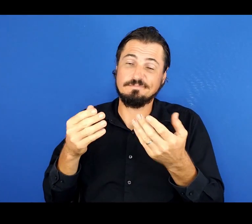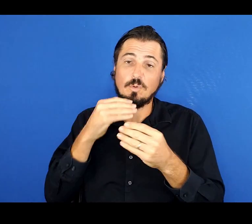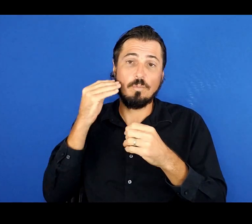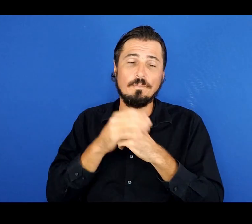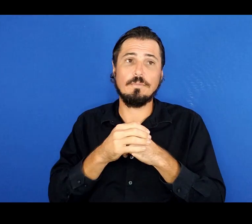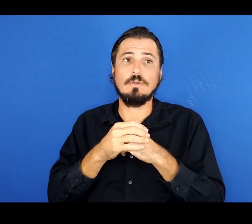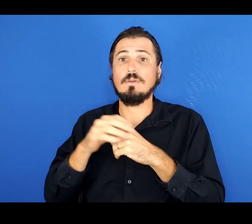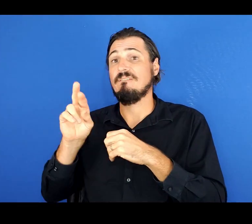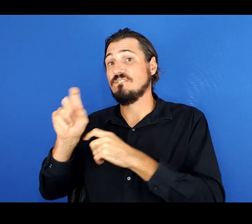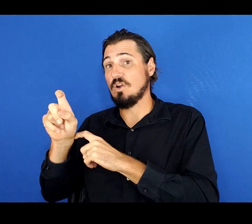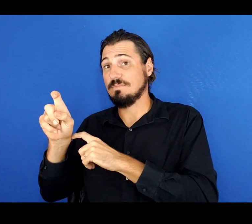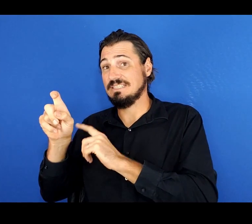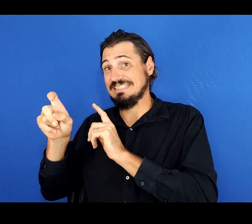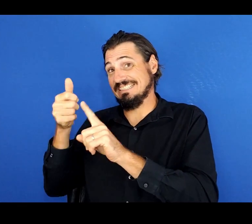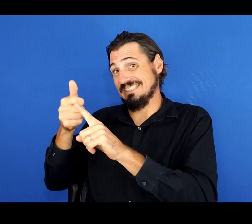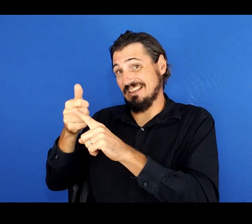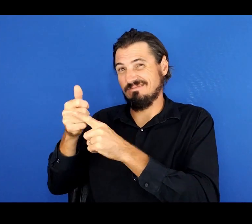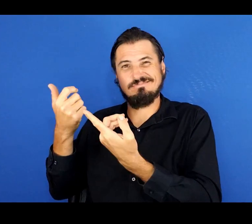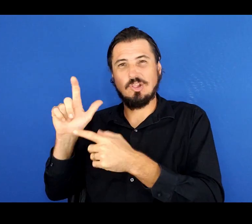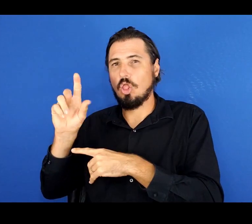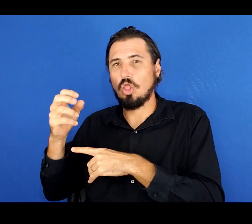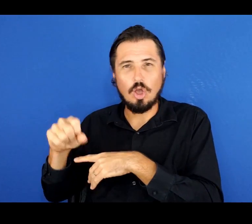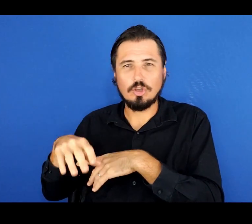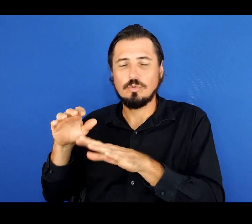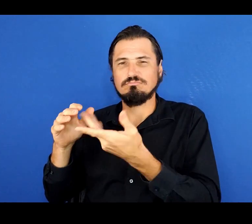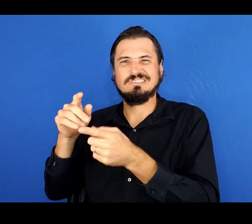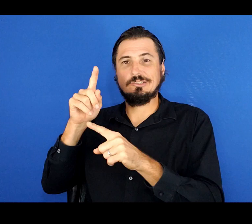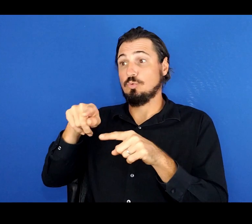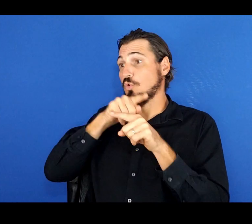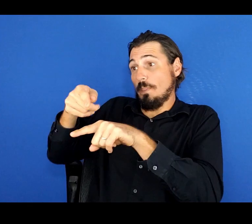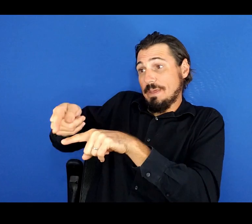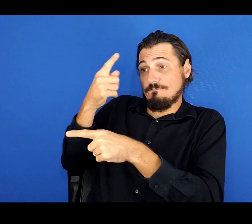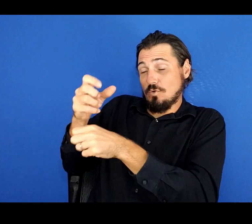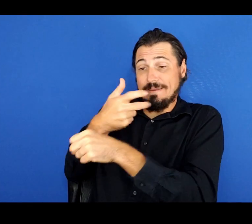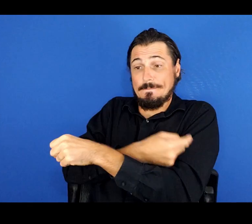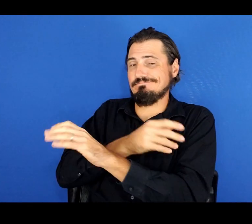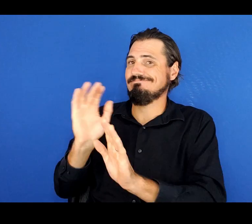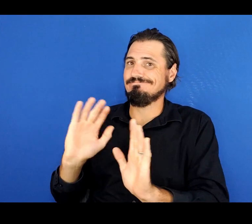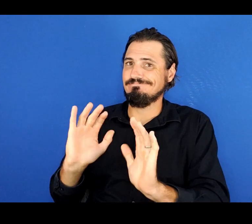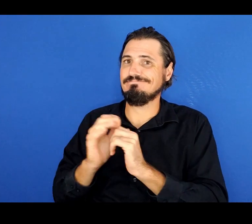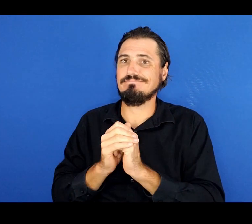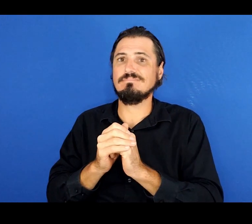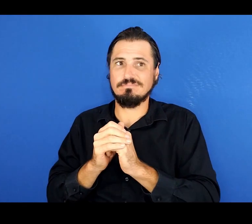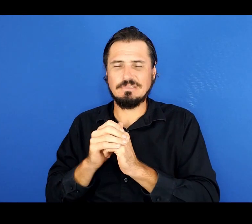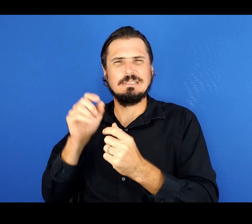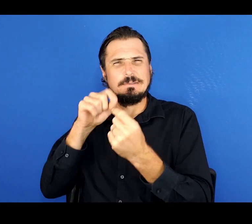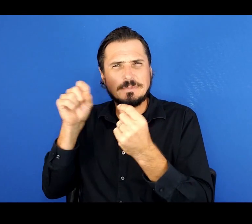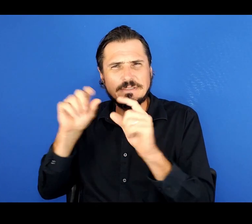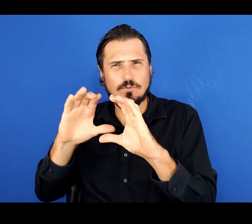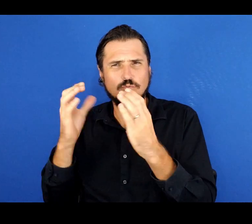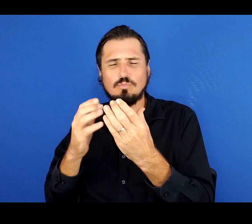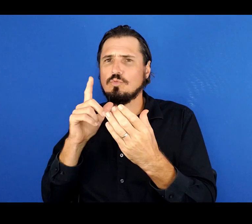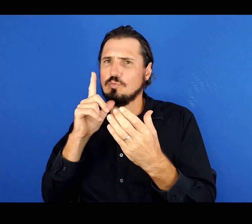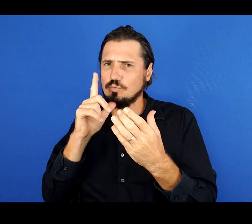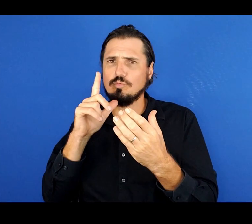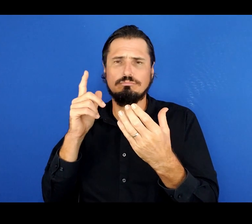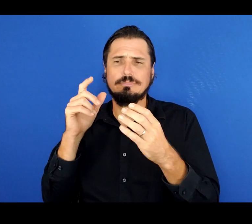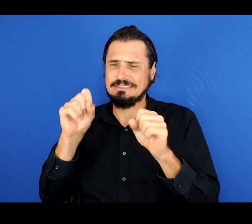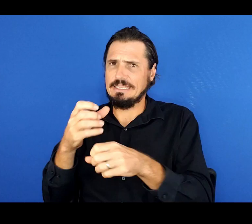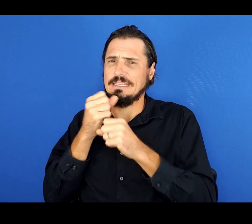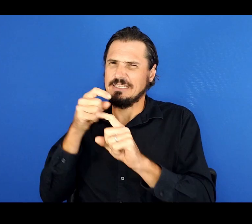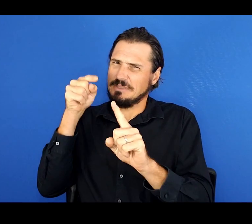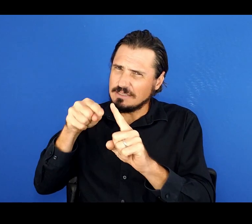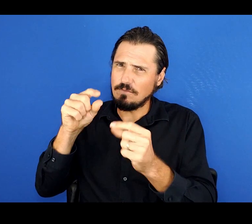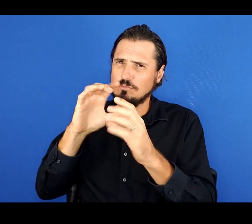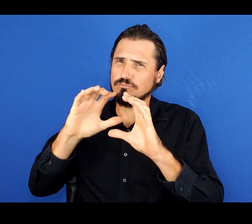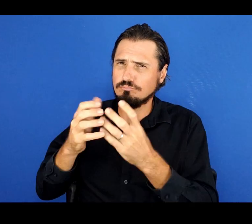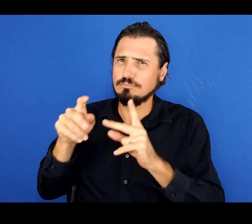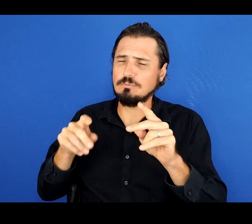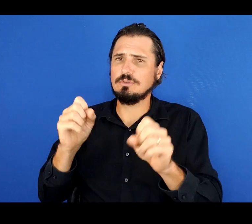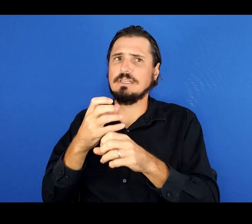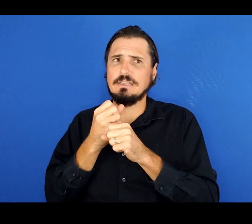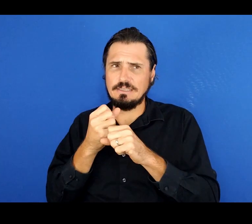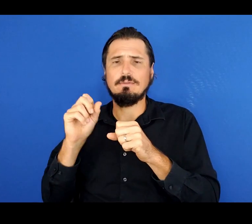not providing vaccine on-site at their pharmacies. Vaccines are being offered to specific groups, with pre-registration, at hospitals and at the Department of Health vaccination center at the Kauai